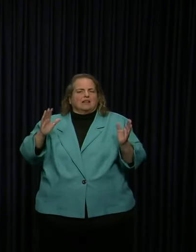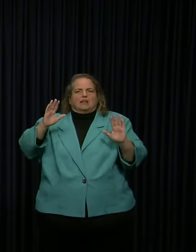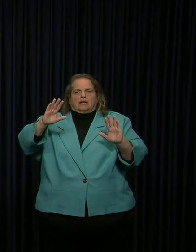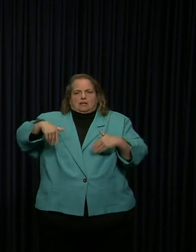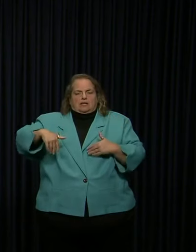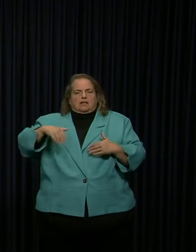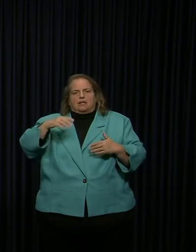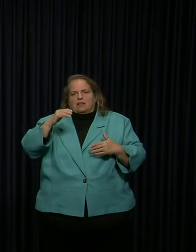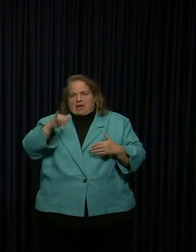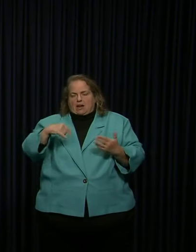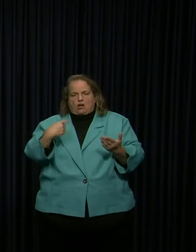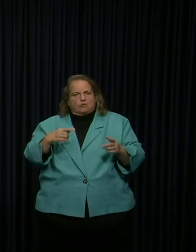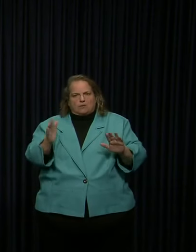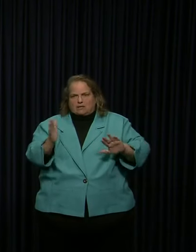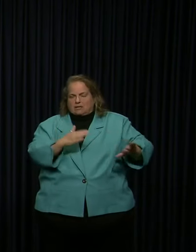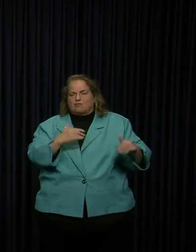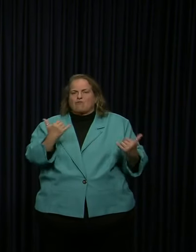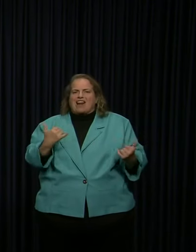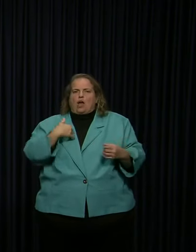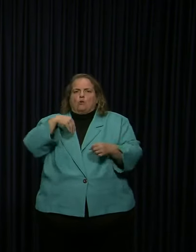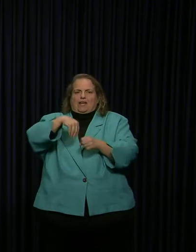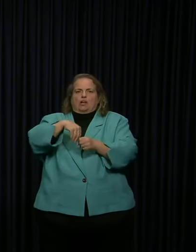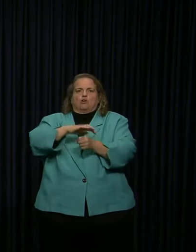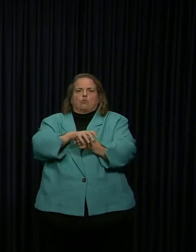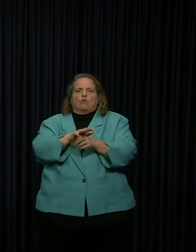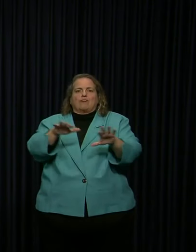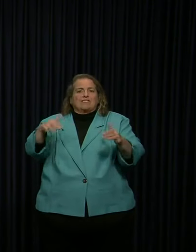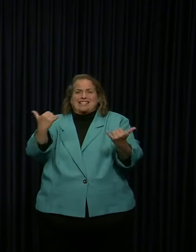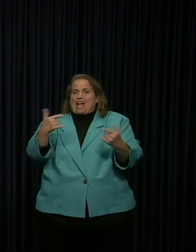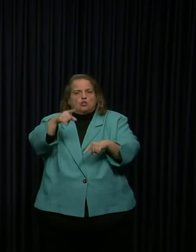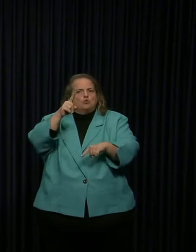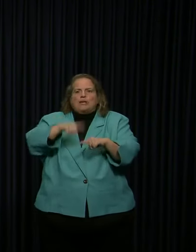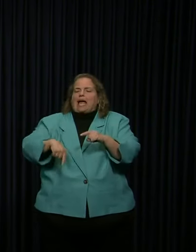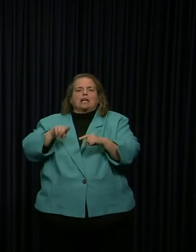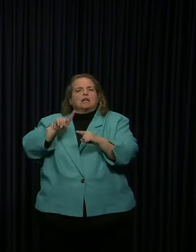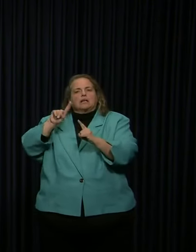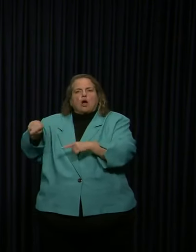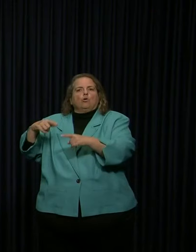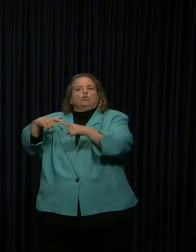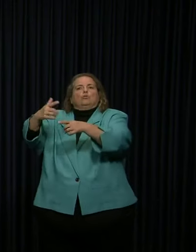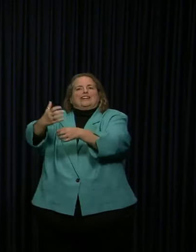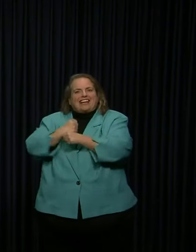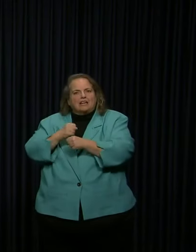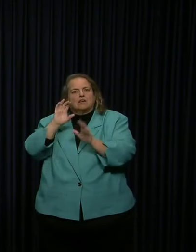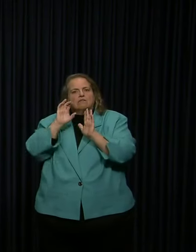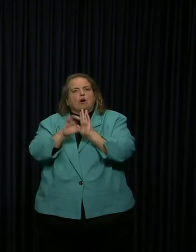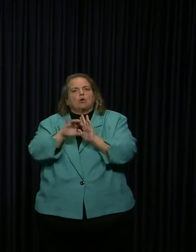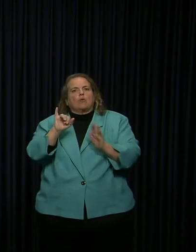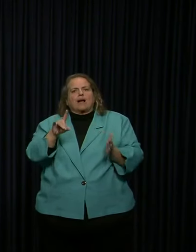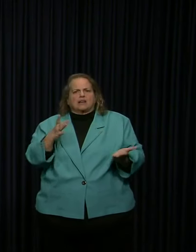HOW THE PRIMARY ELECTION IS